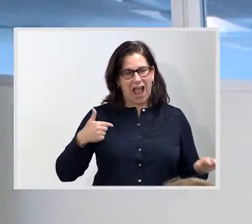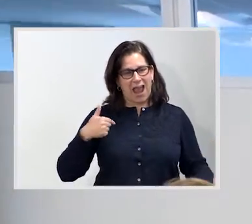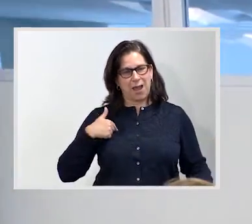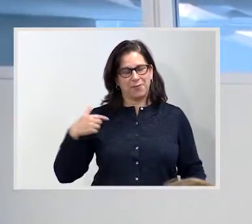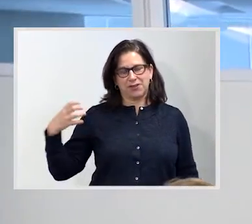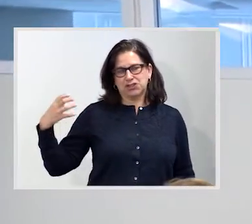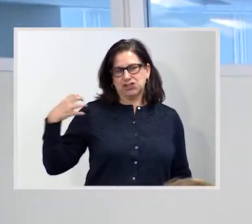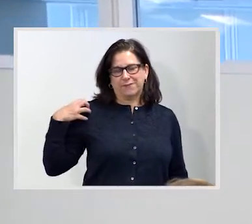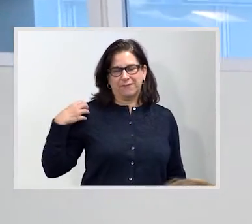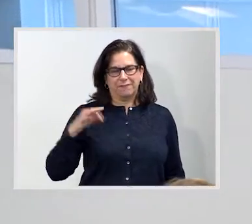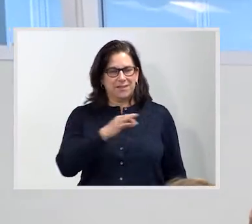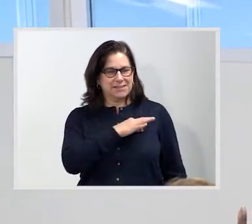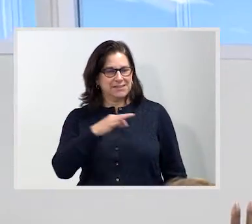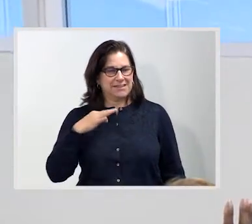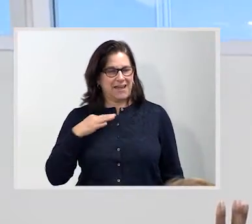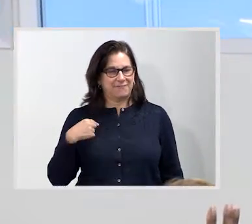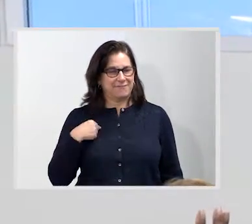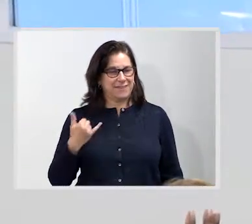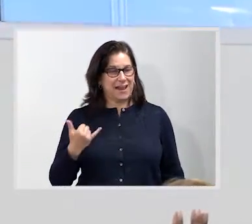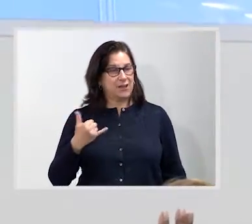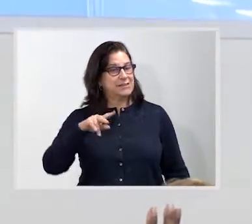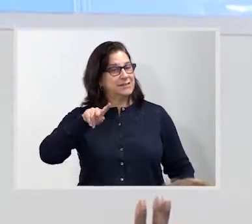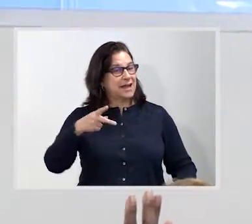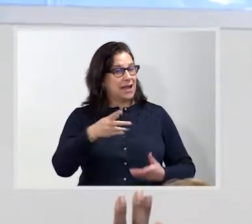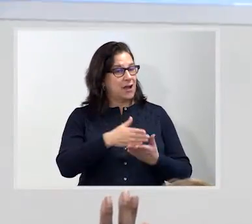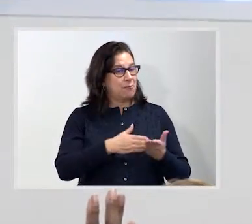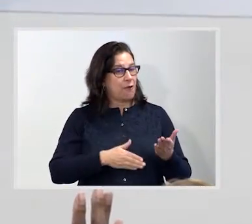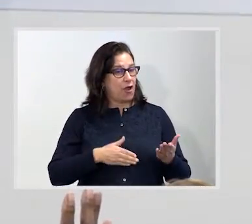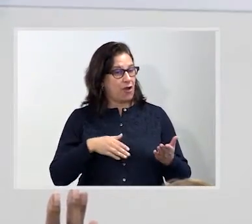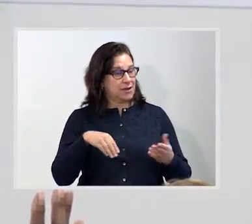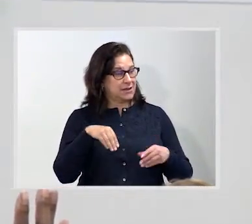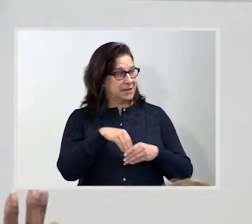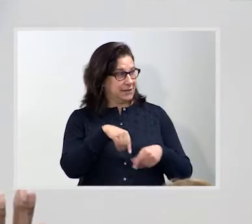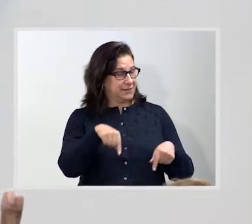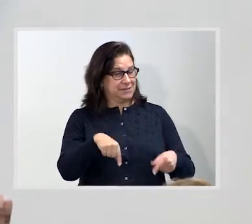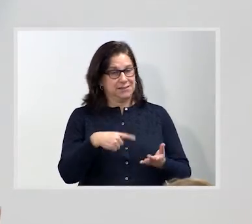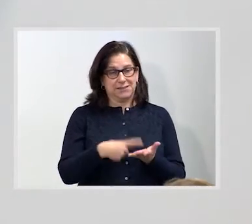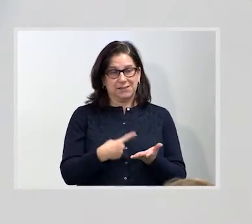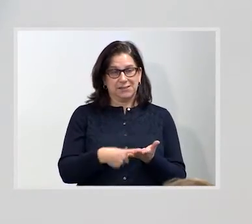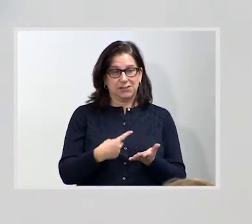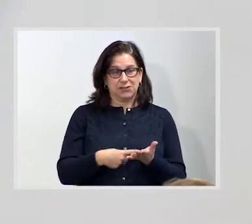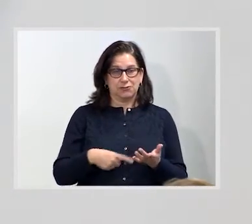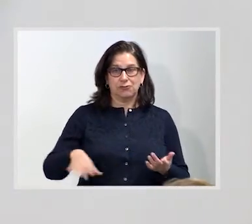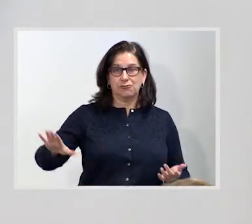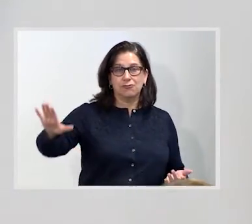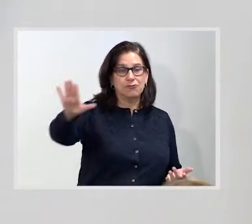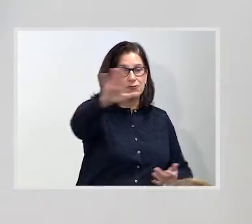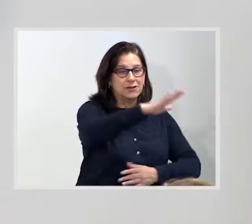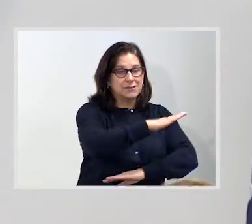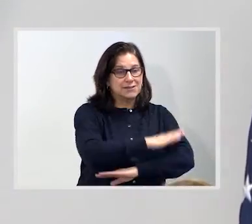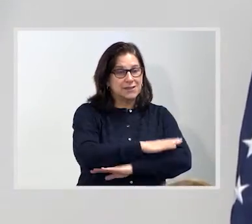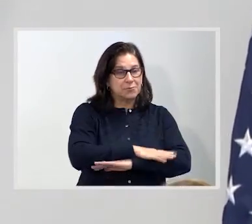TO THE SECOND PORTION OF OUR ENGAGEMENT AT THE TABLE, WHERE YOU AS A TABLE COME UP WITH ONE BUDGET. ALL RIGHT.